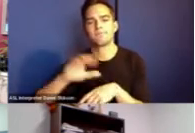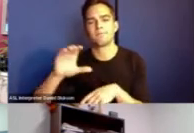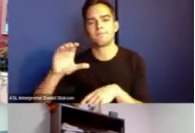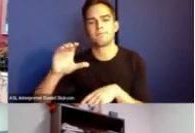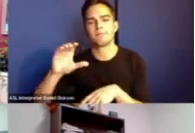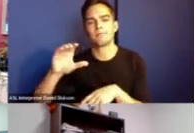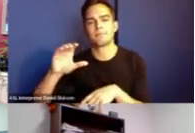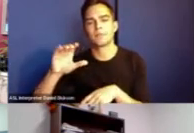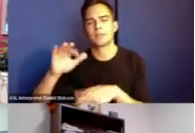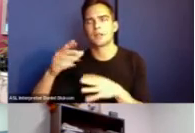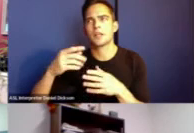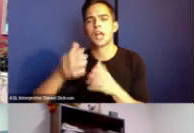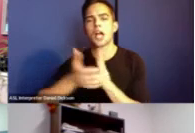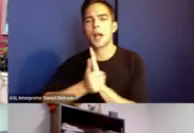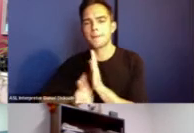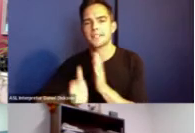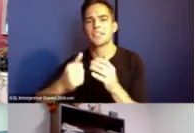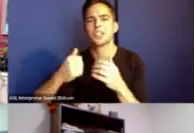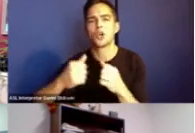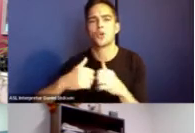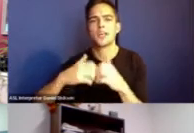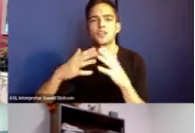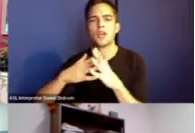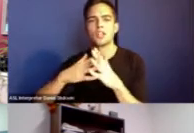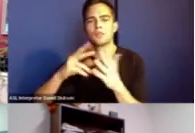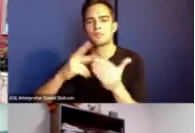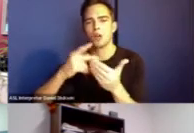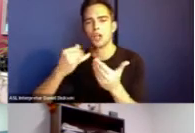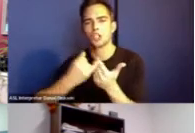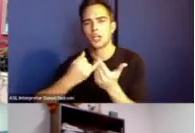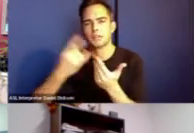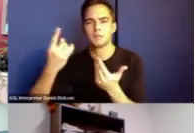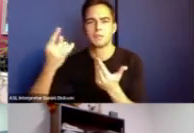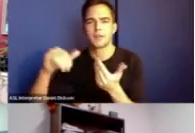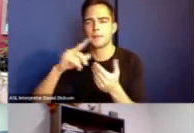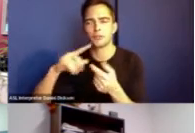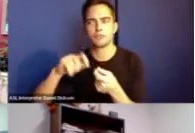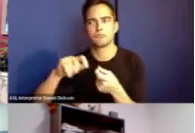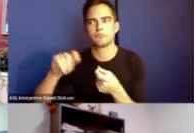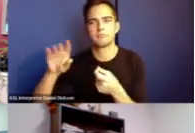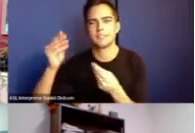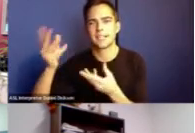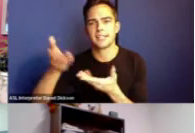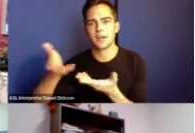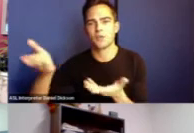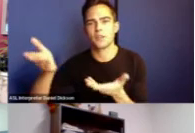Wait, it's competency restoration projects. So I don't know if that data is out there. Wendy, do you want to weigh in?